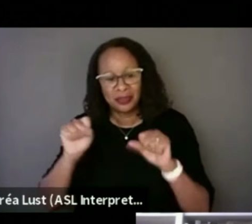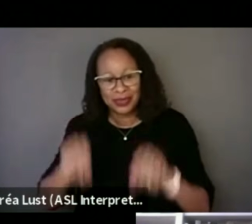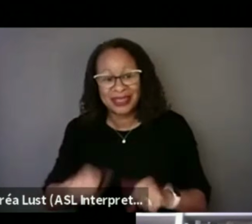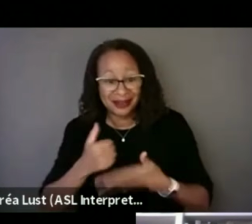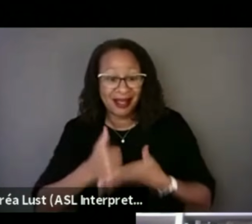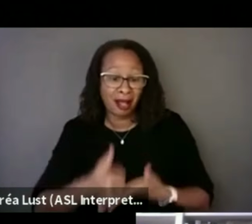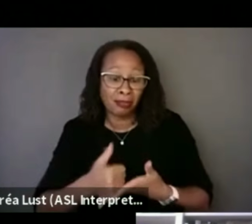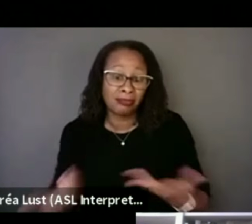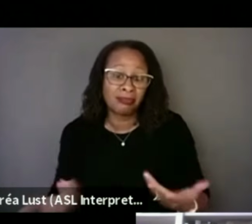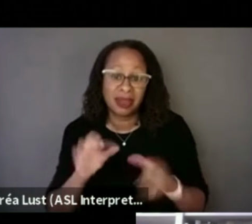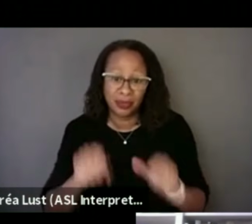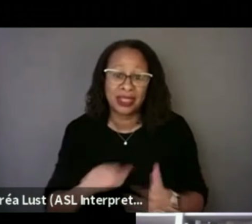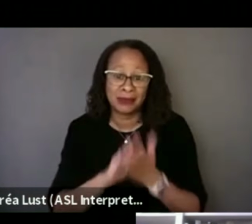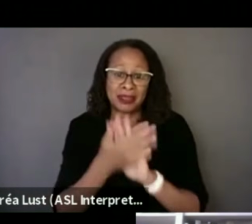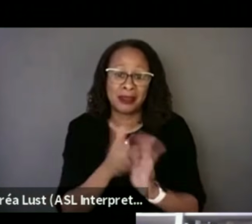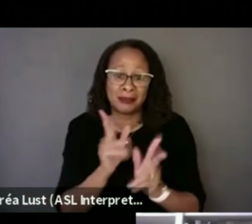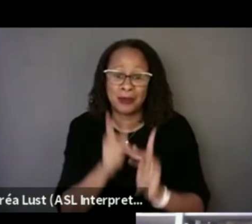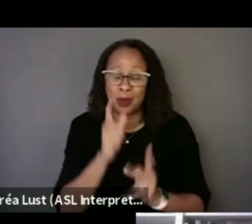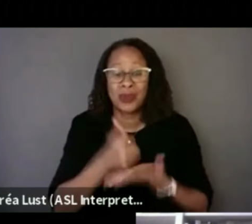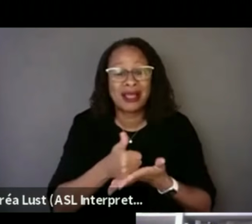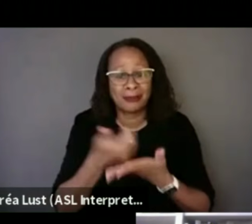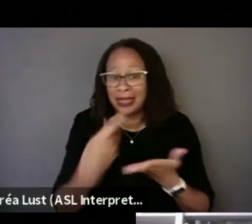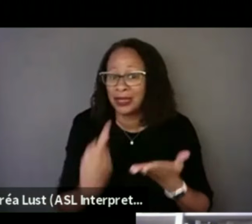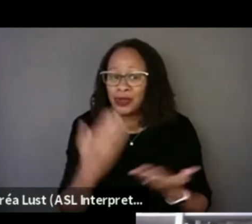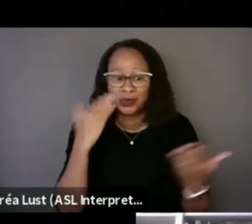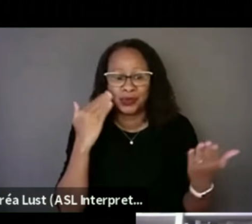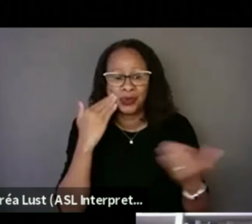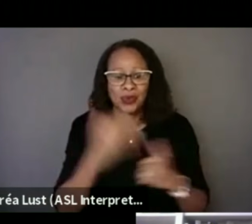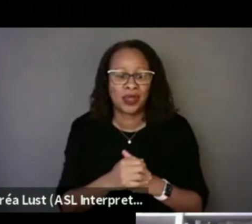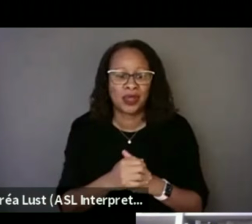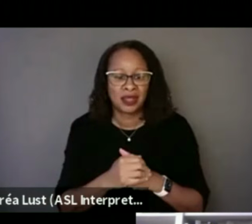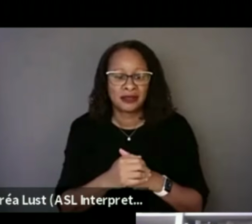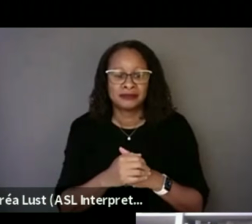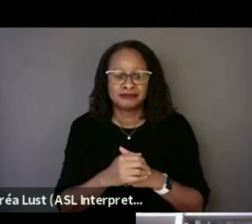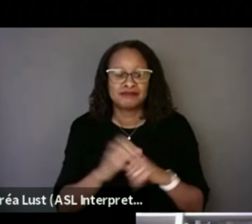Then we can be people who would help anybody you know who you think you can help.